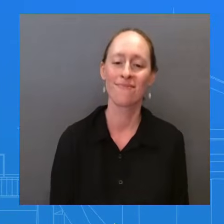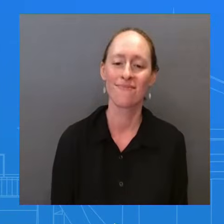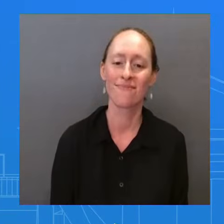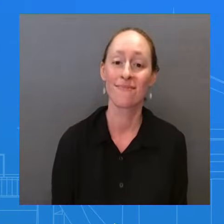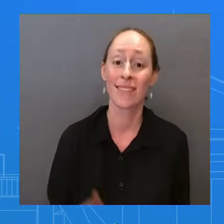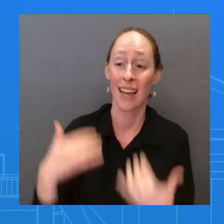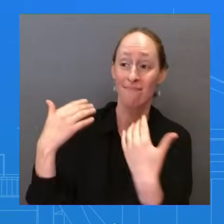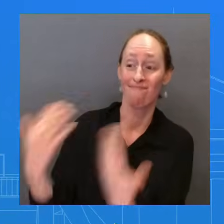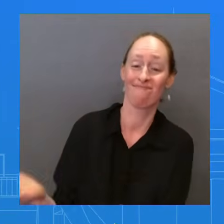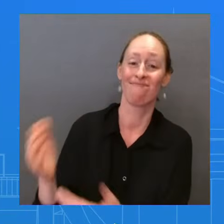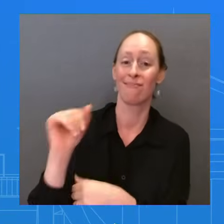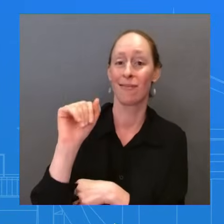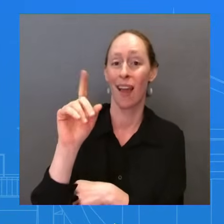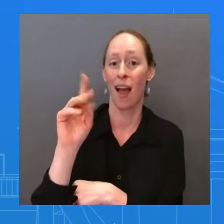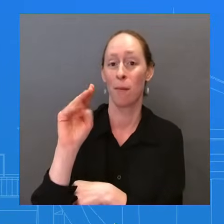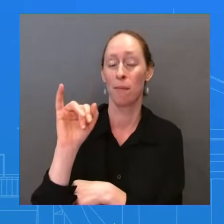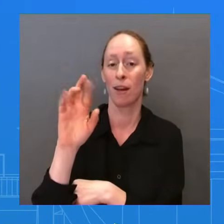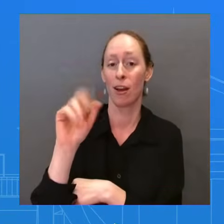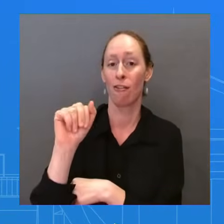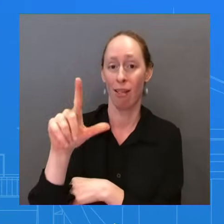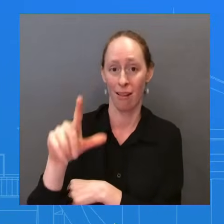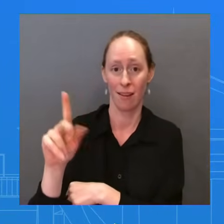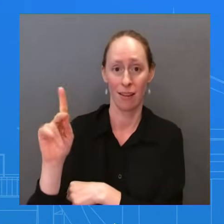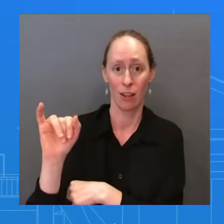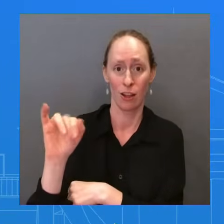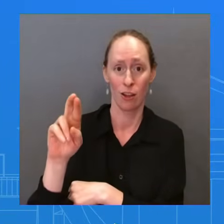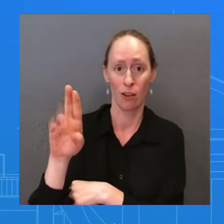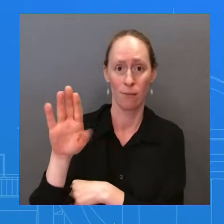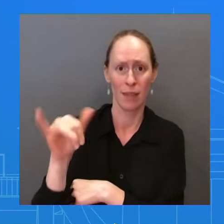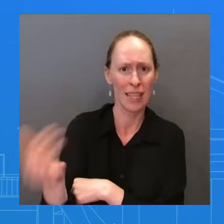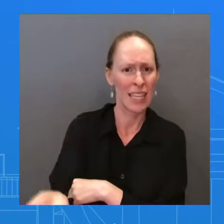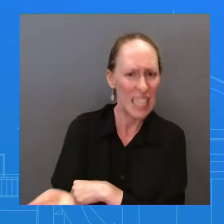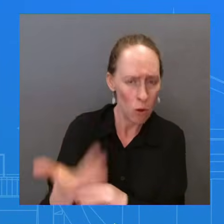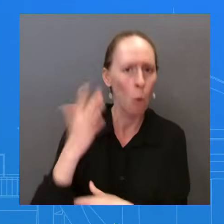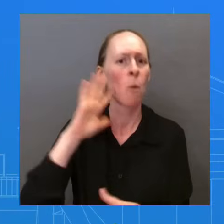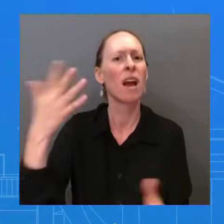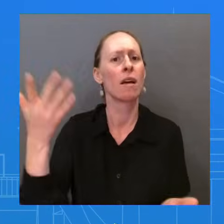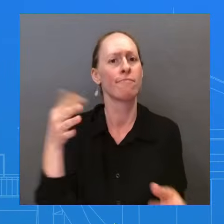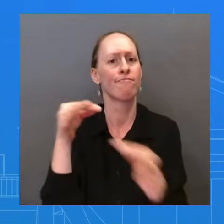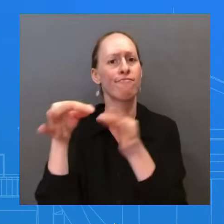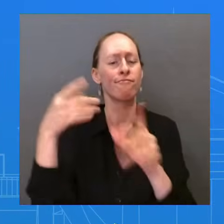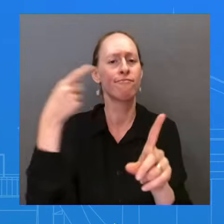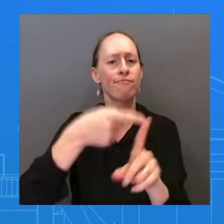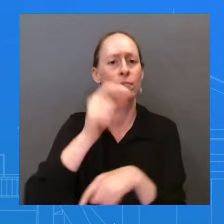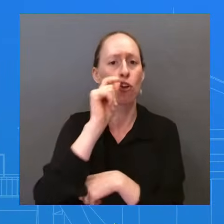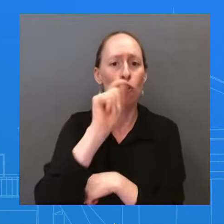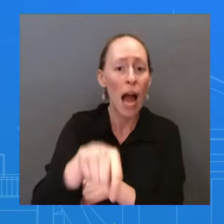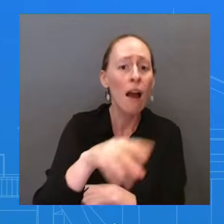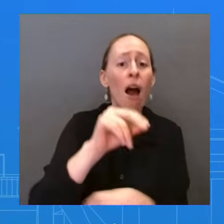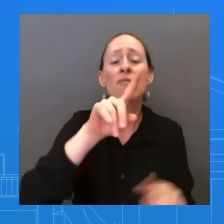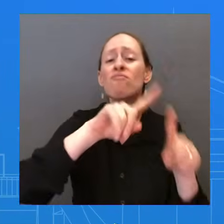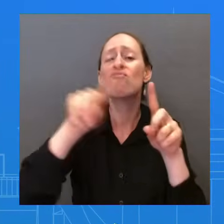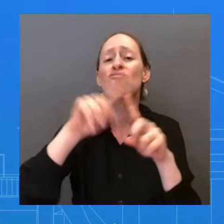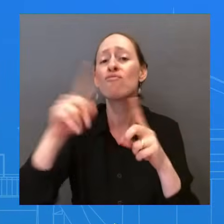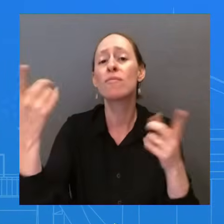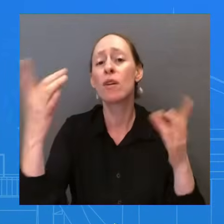and any other foreign policy questions that you all may have. Kirby. Mr. Kirby: Afternoon, everybody. The Press: Afternoon.